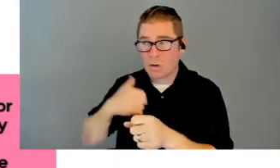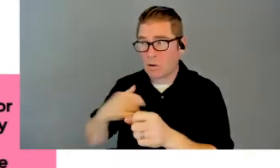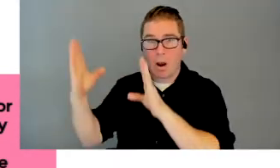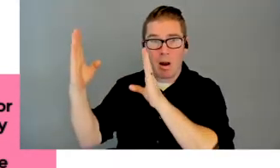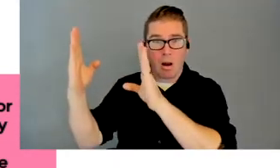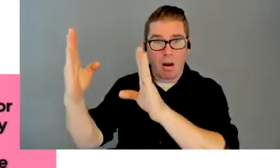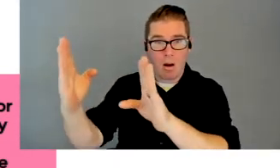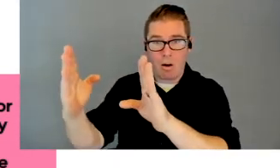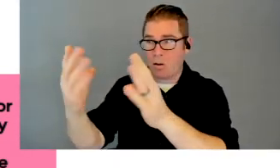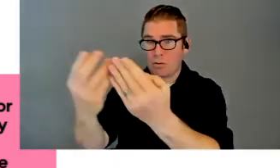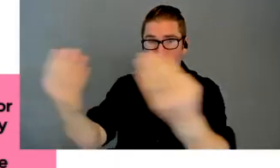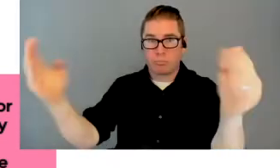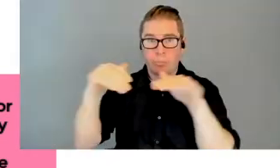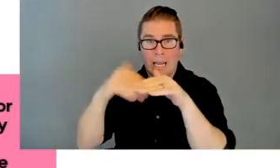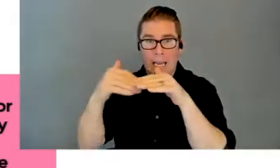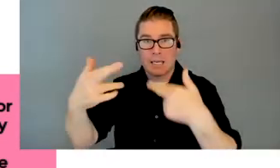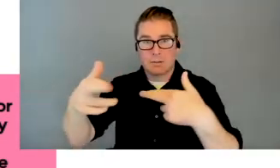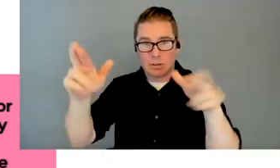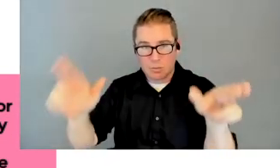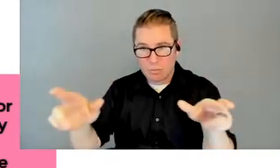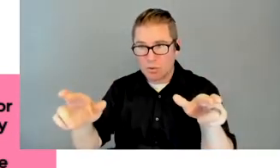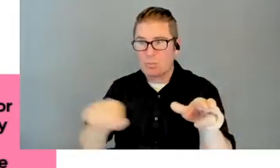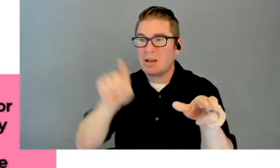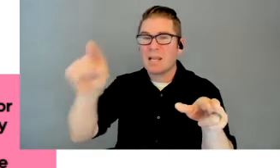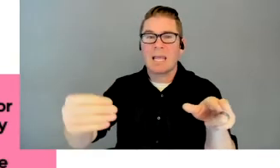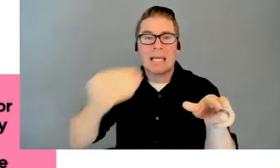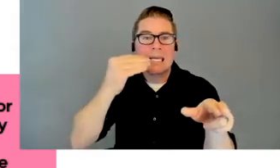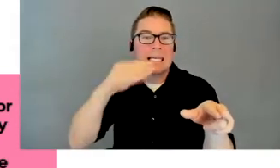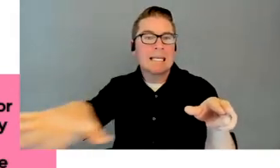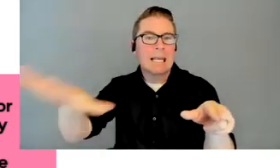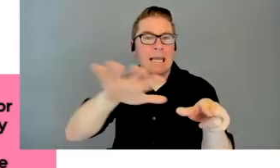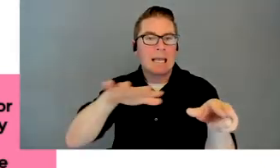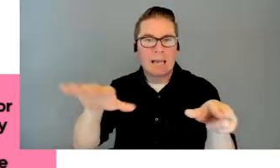And if you go straight, you're at the lounge and I'd be in the foyer and students would ask me all the time,